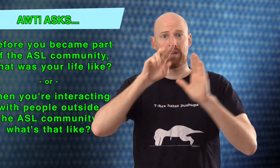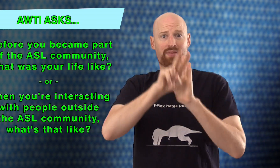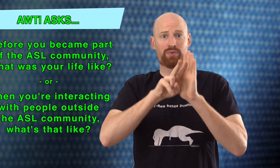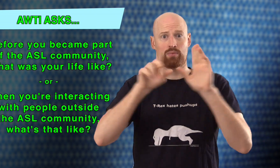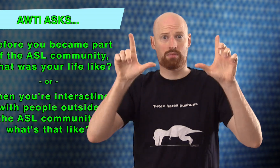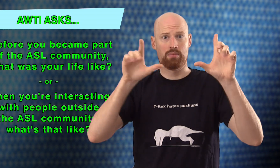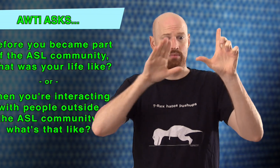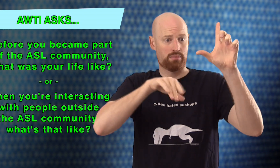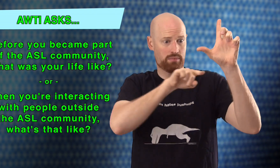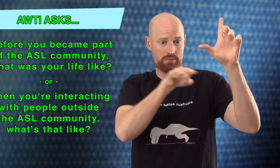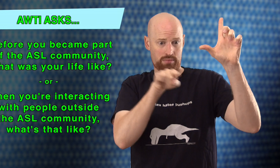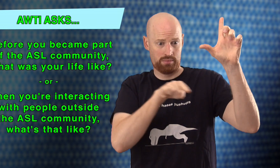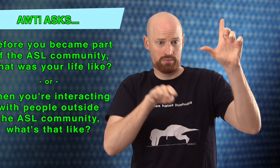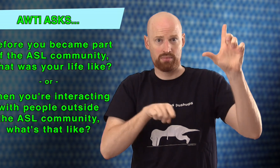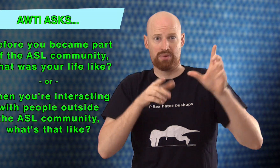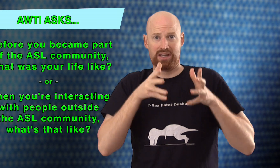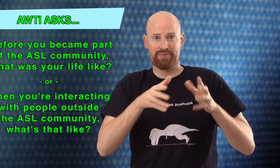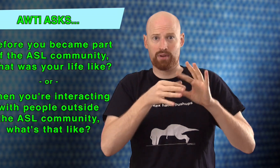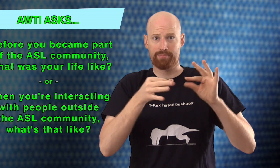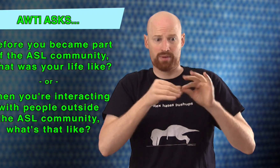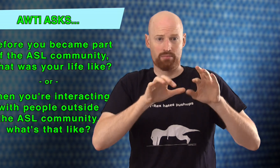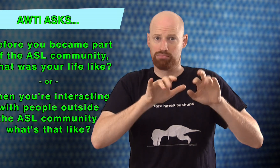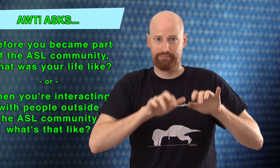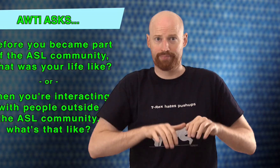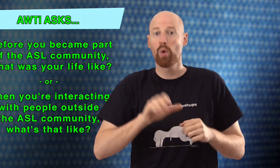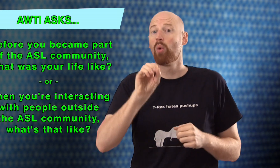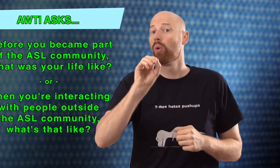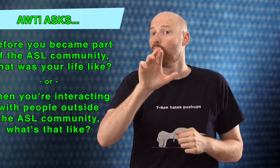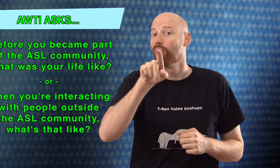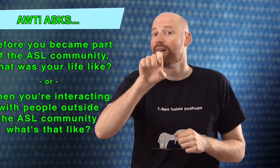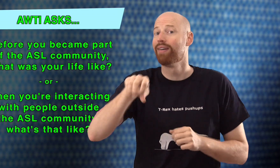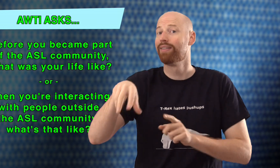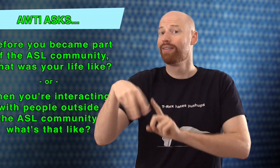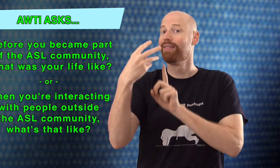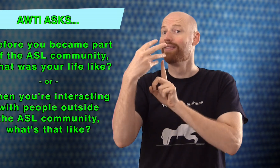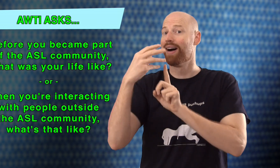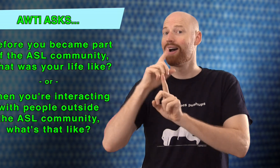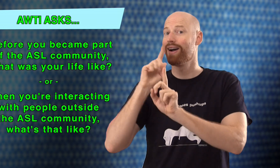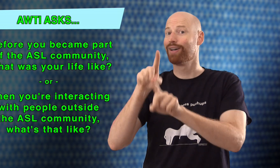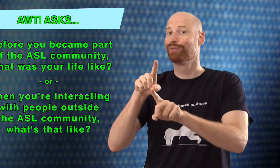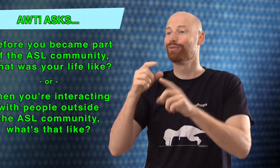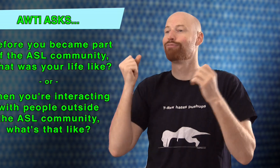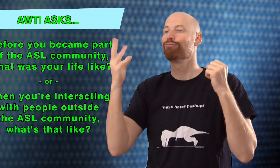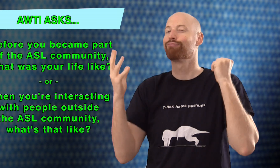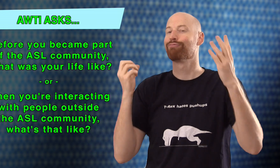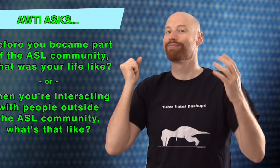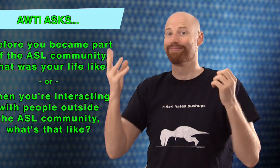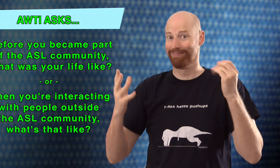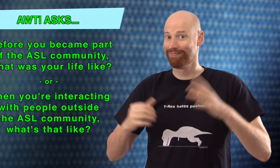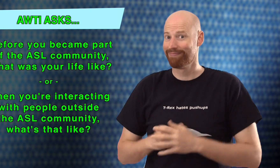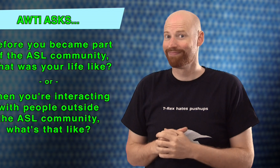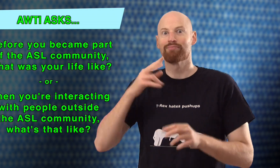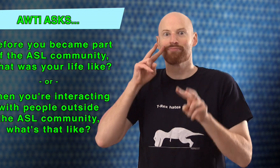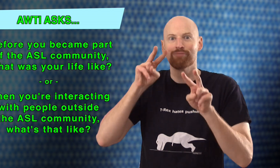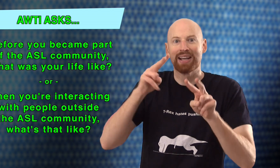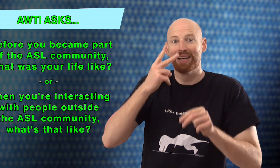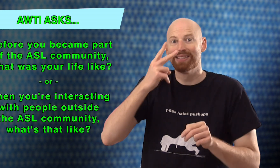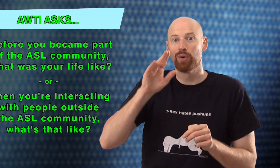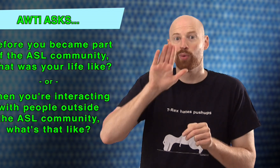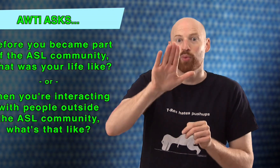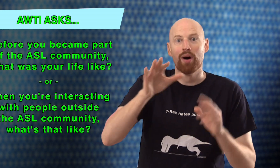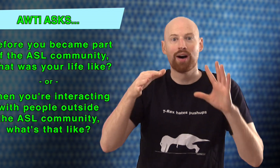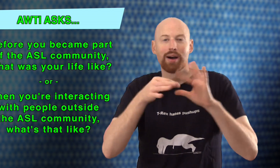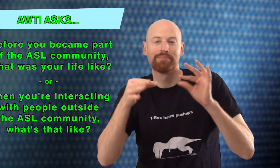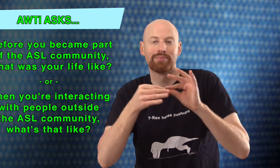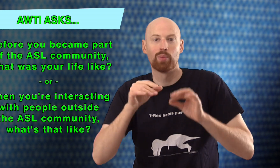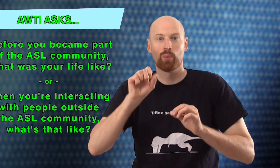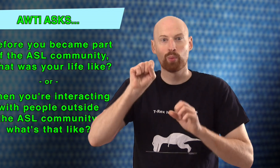typing them in the section below or by recording a signed video comment. I'm eager to see your comments